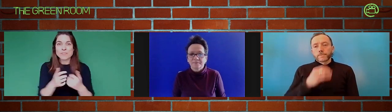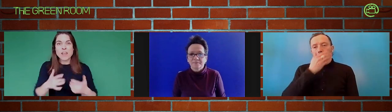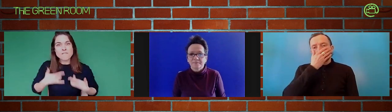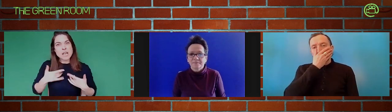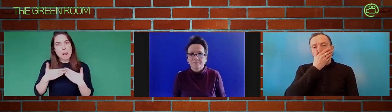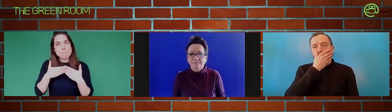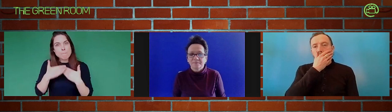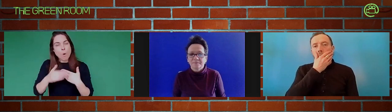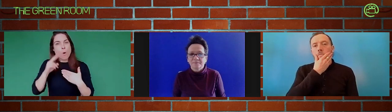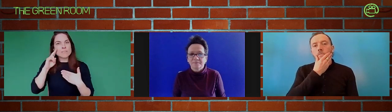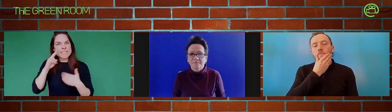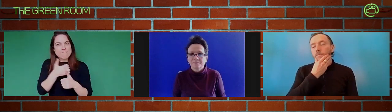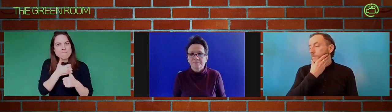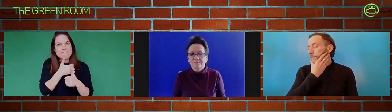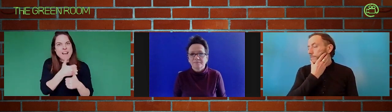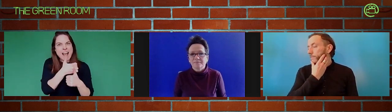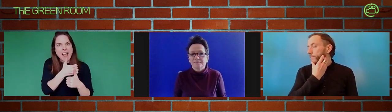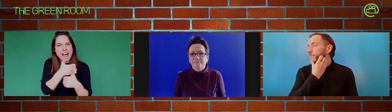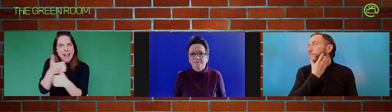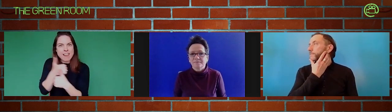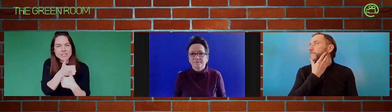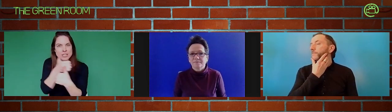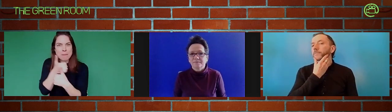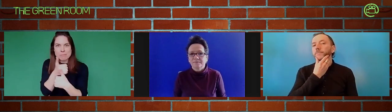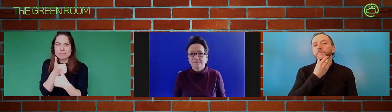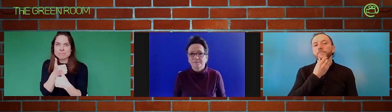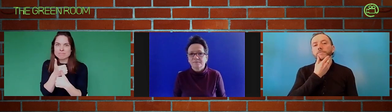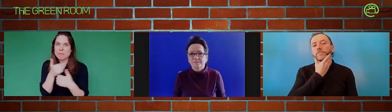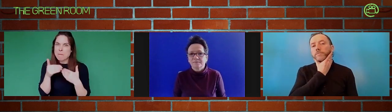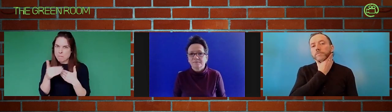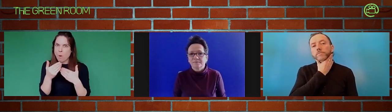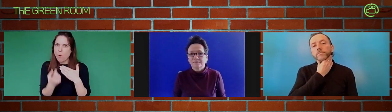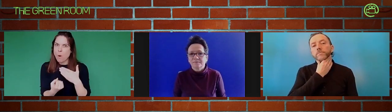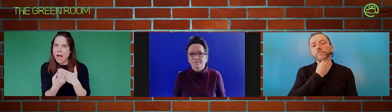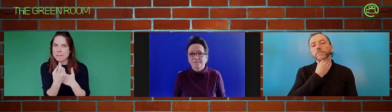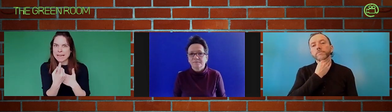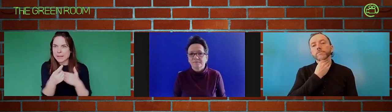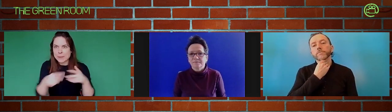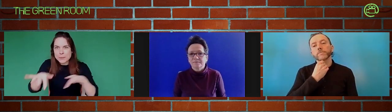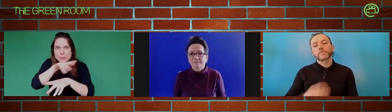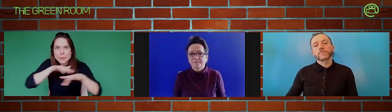my career. We started in 2012, with Hot Coals.